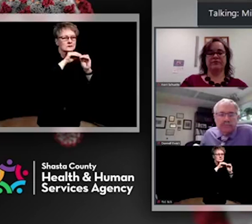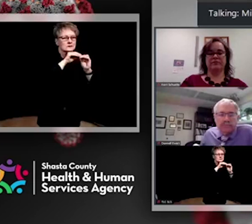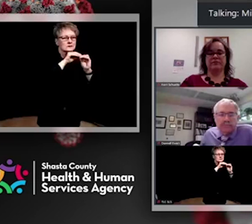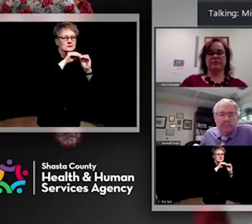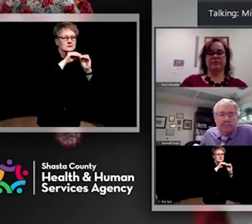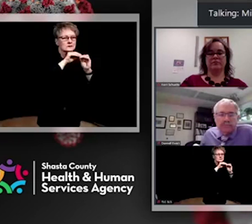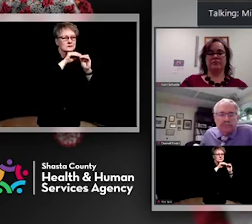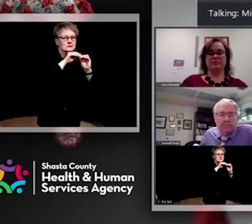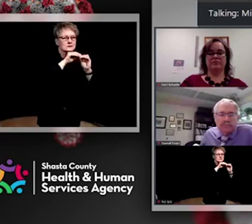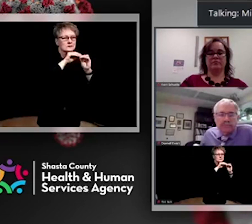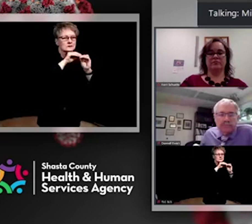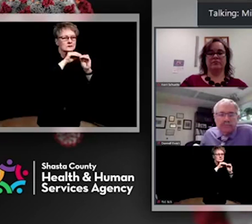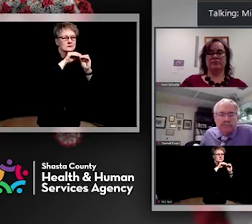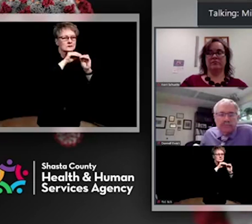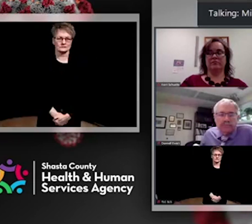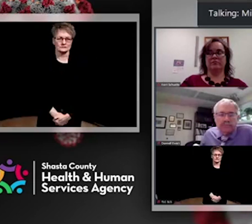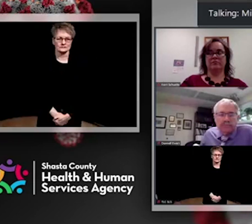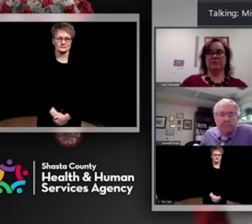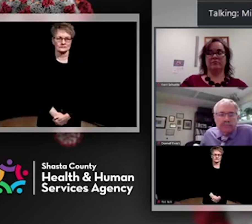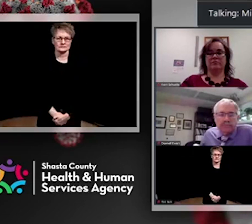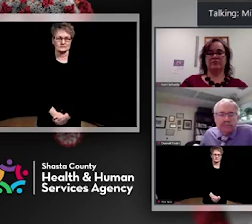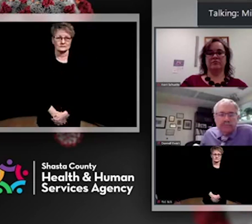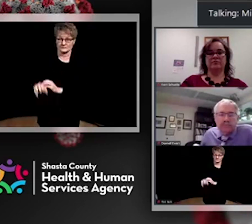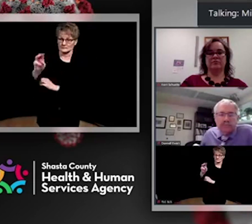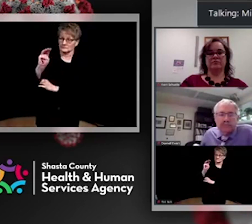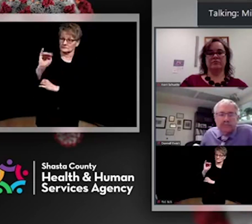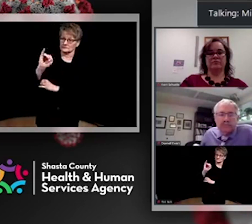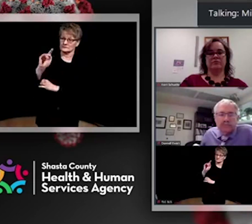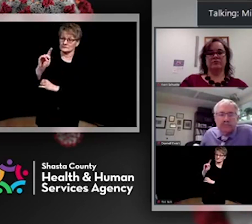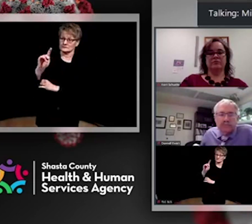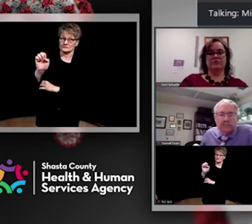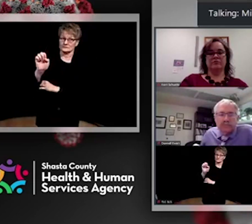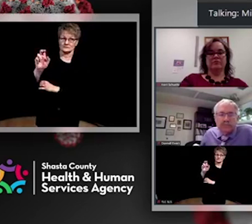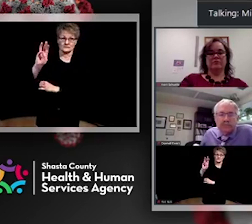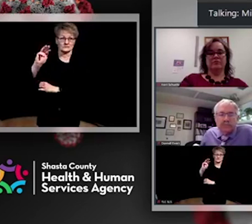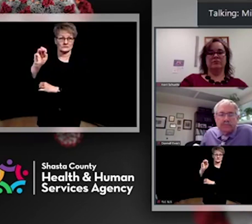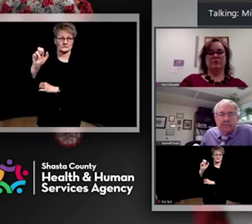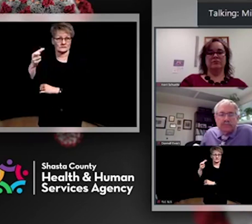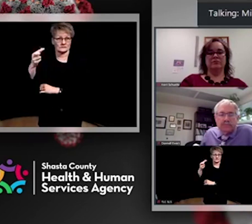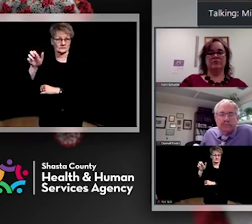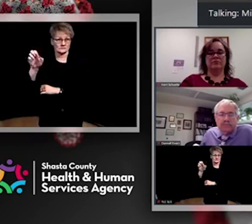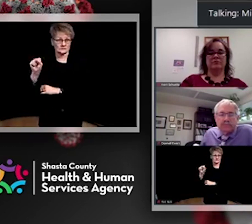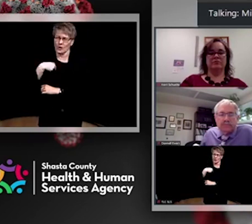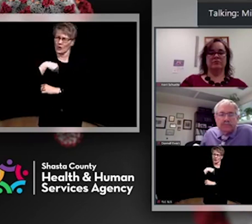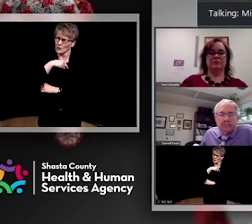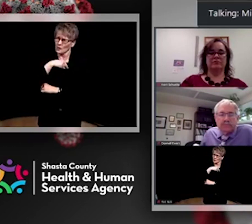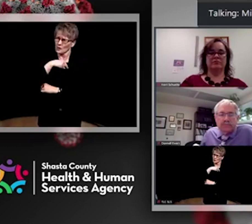Are we kind of maxed out with testing right now? Is that kind of what I heard? We're waiting to get more testing, but right now,